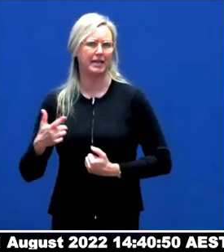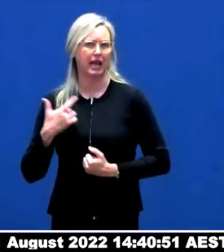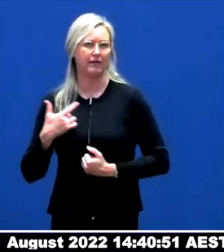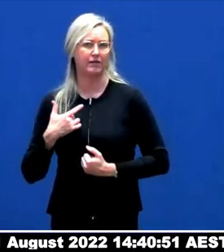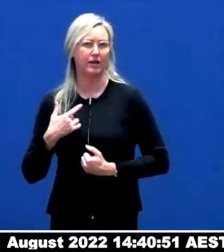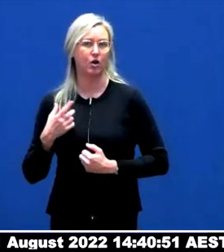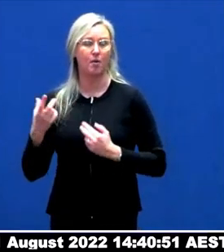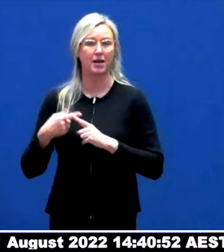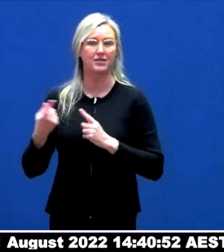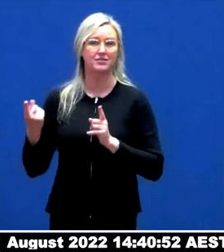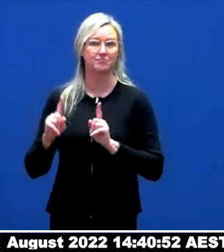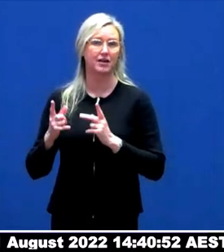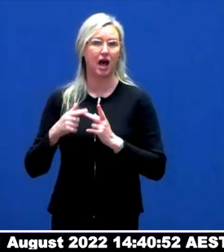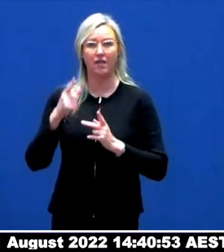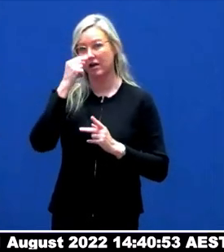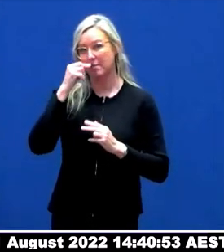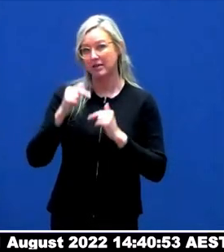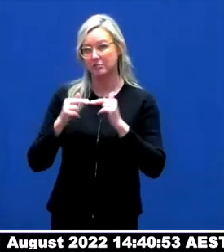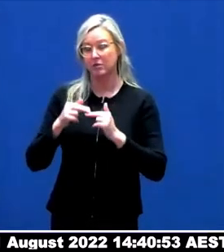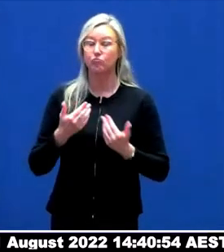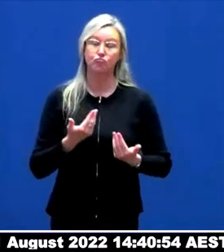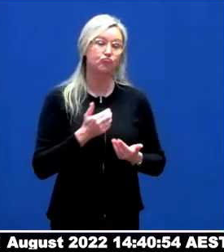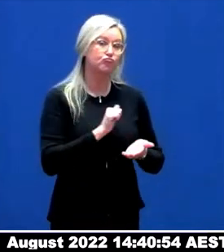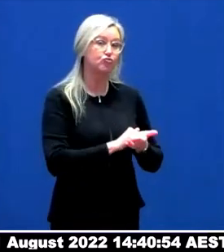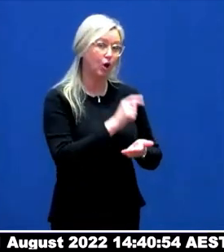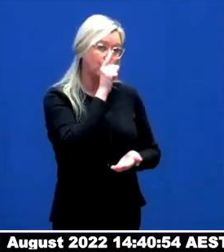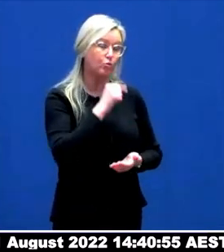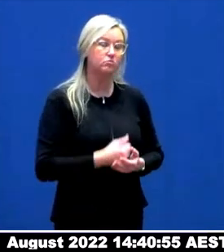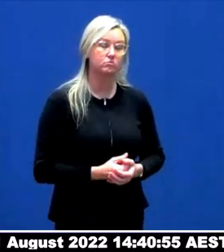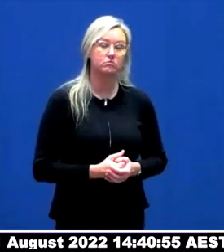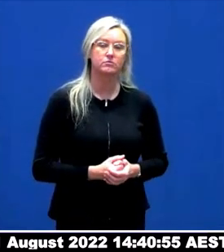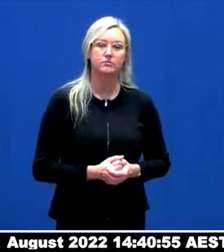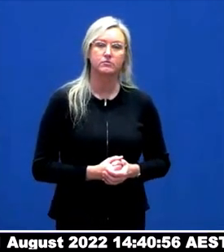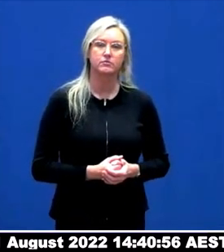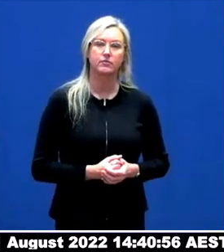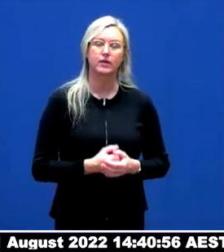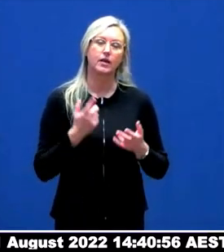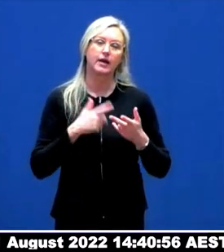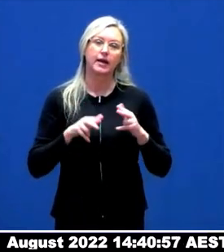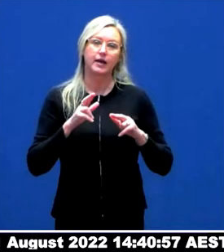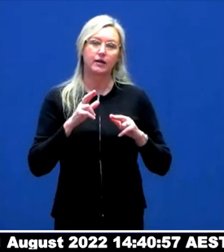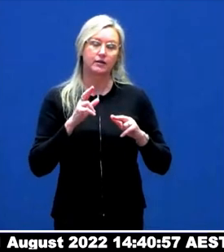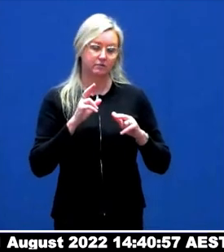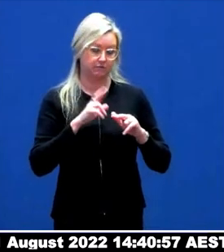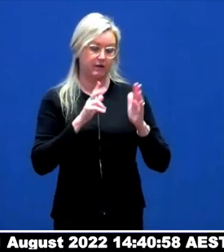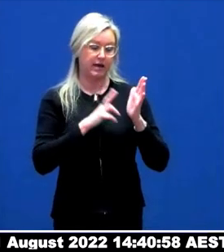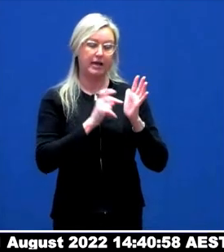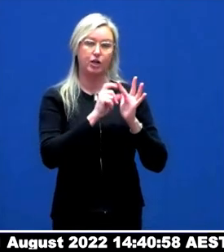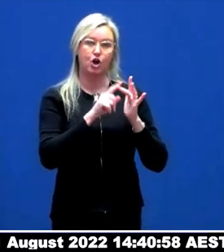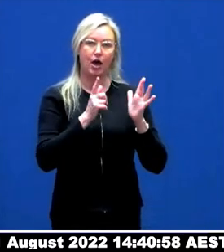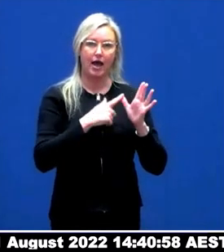When the NDIA is making its planning decisions, deciding what is a